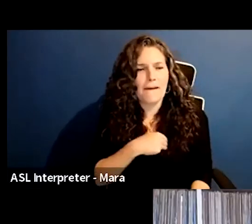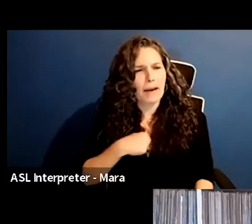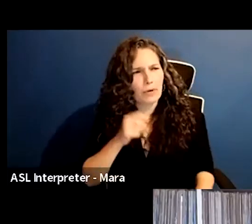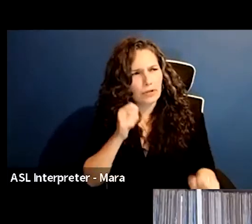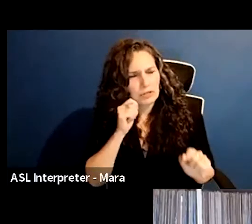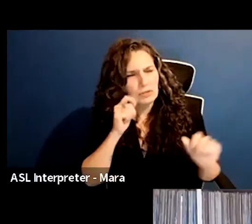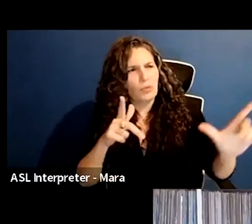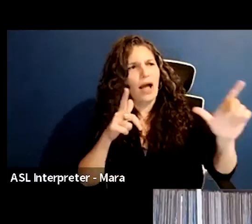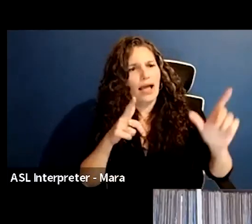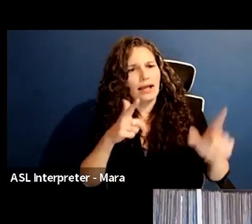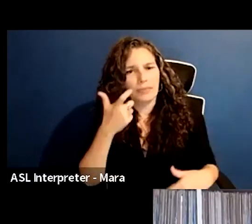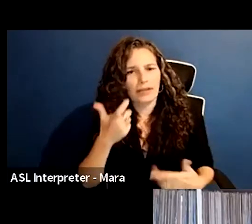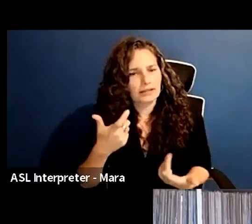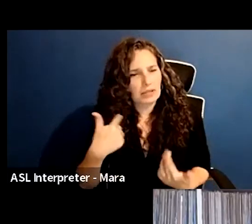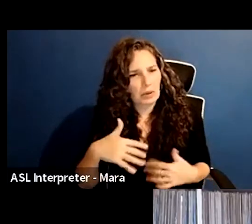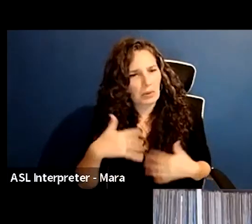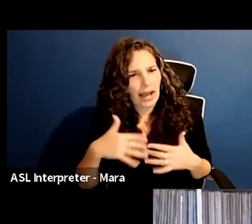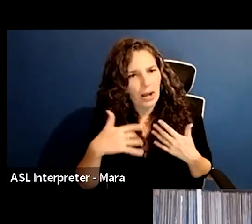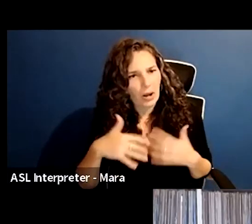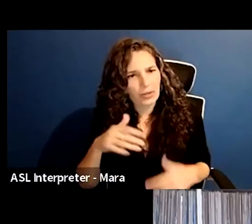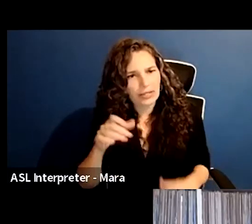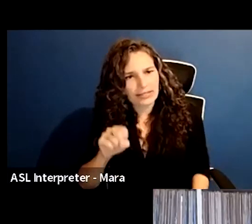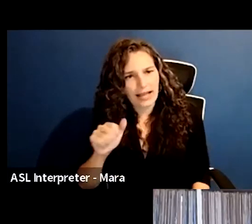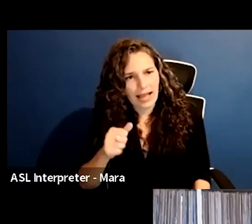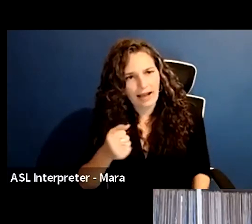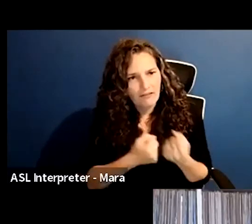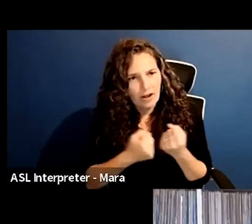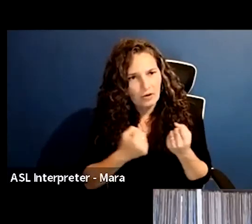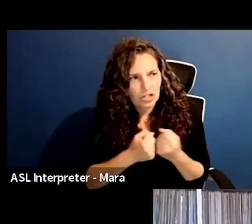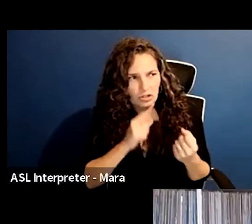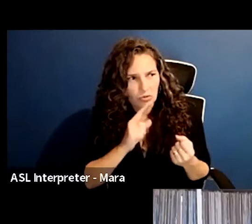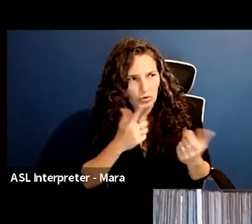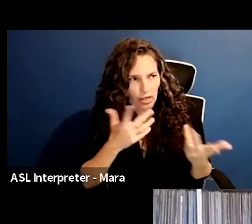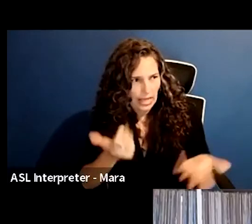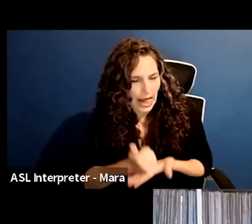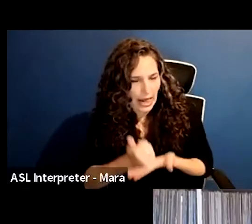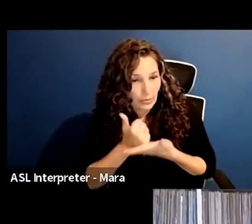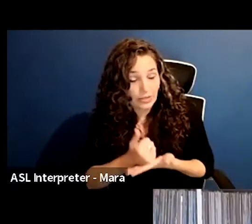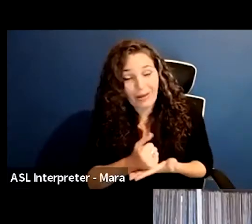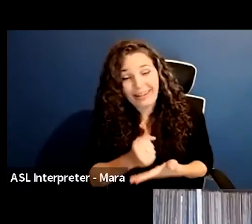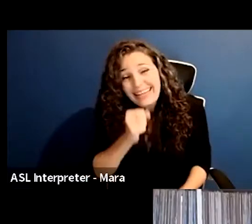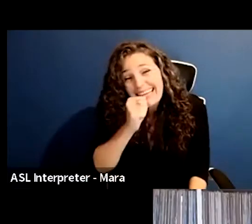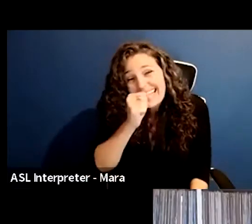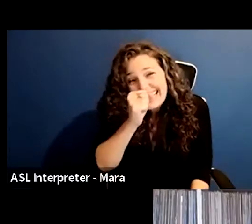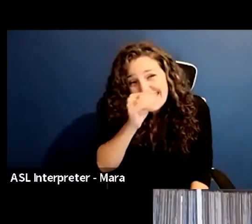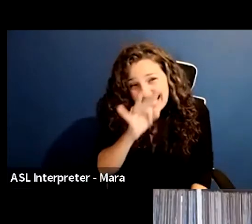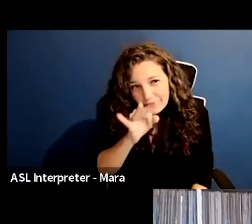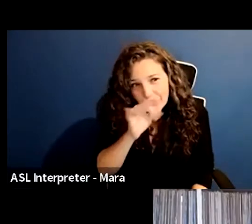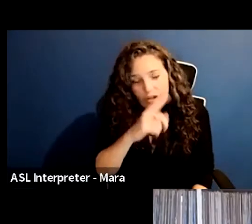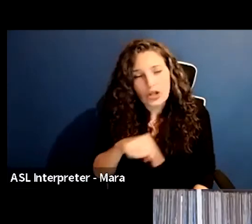in a fortunate space and wants to give back to the foundation, what is the best way for them to do that?